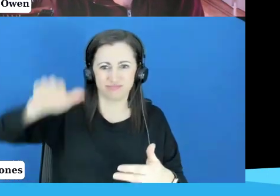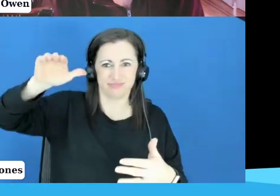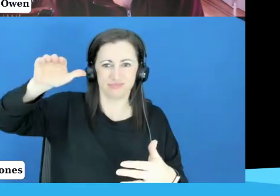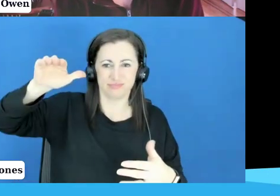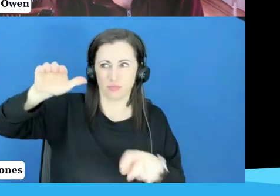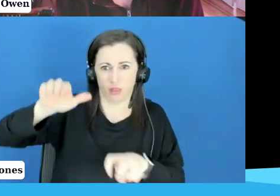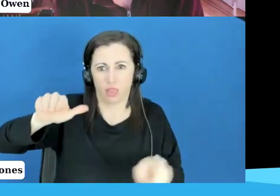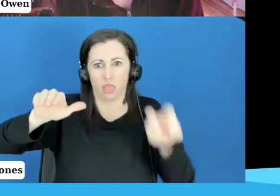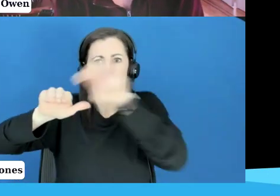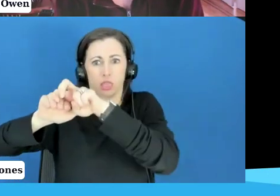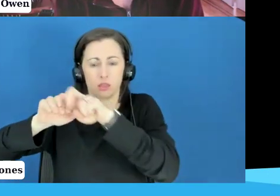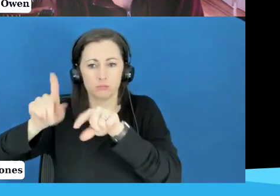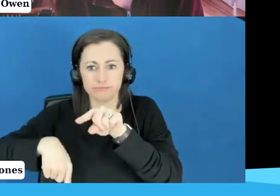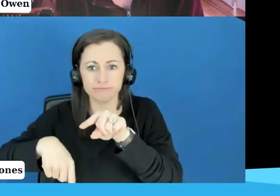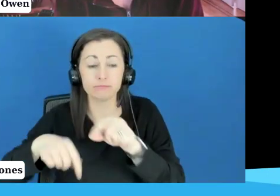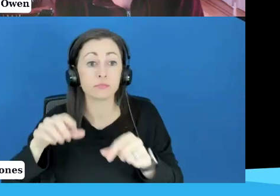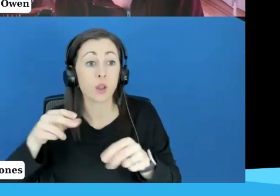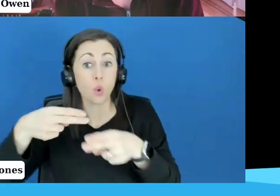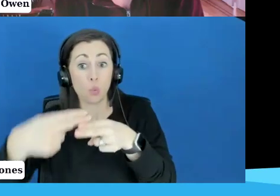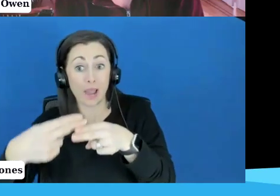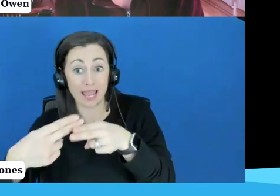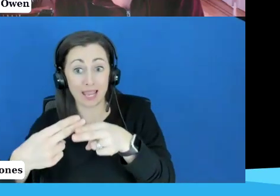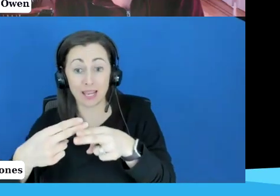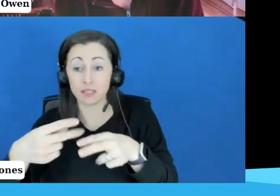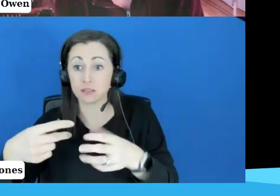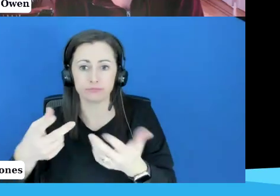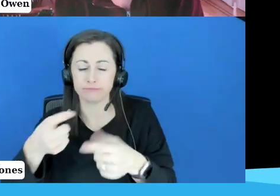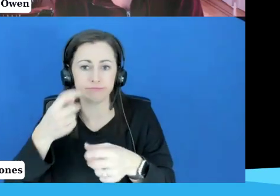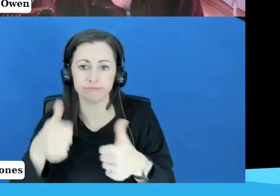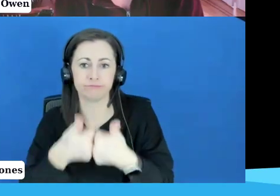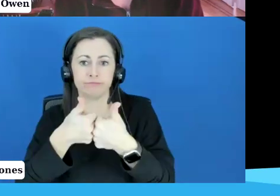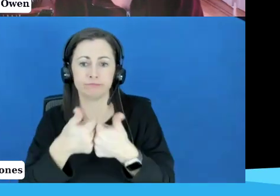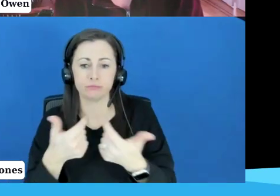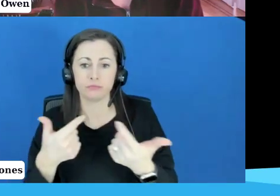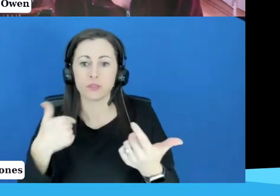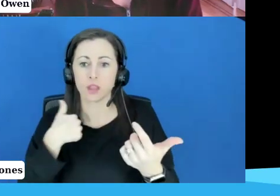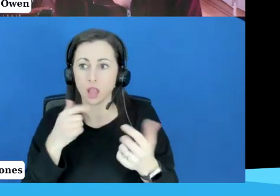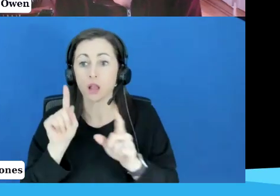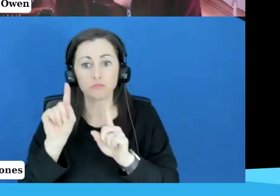Even like being able to get weighed still to this day, I go in there and I get my annual exams in.